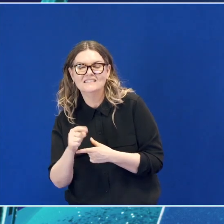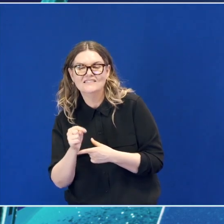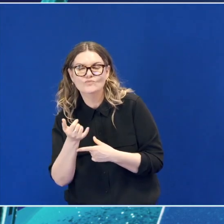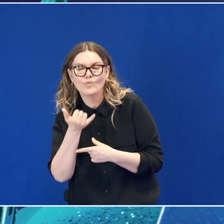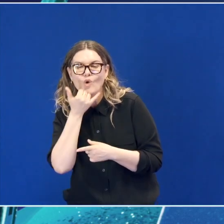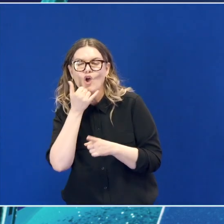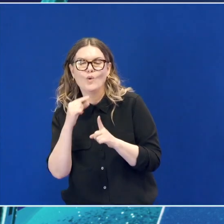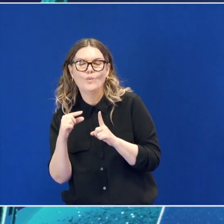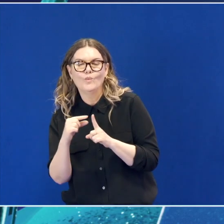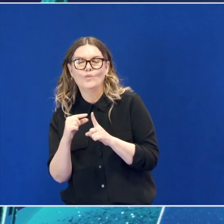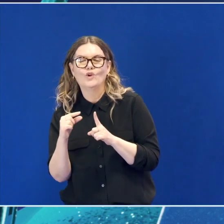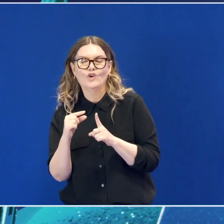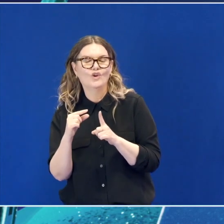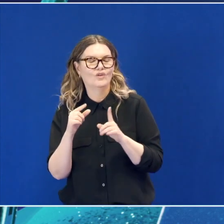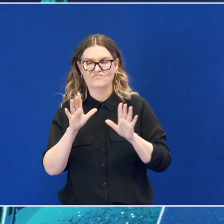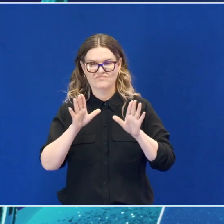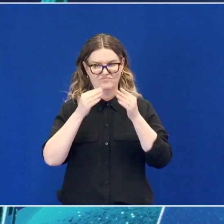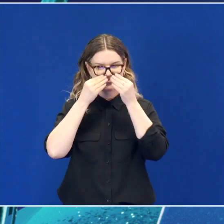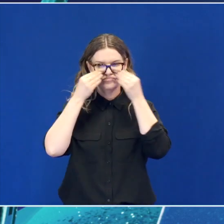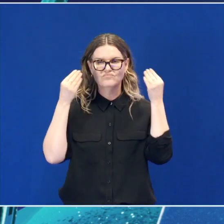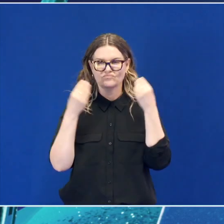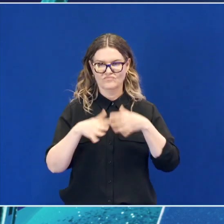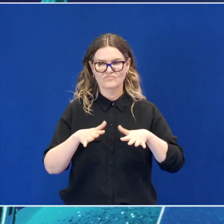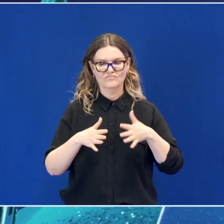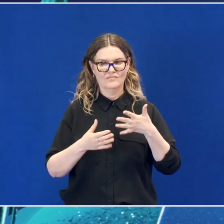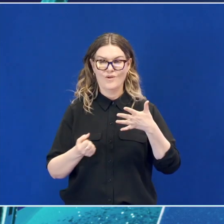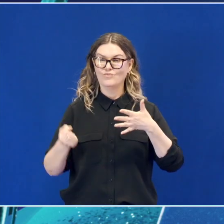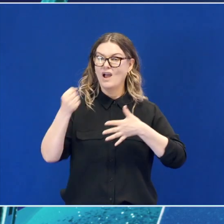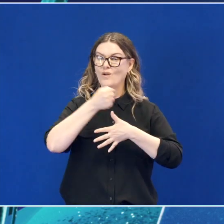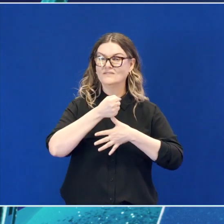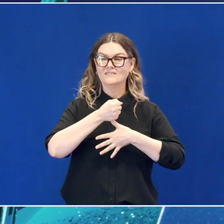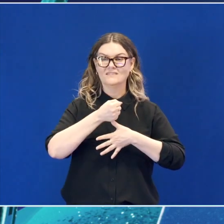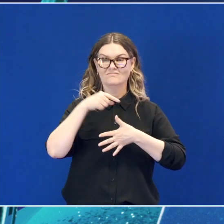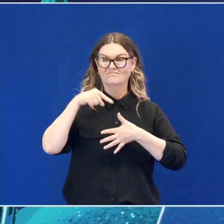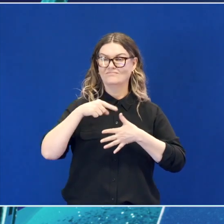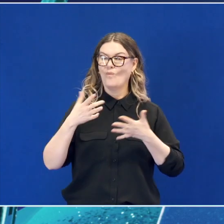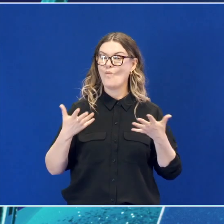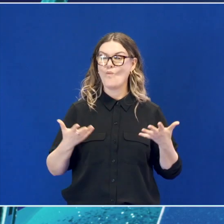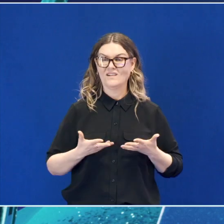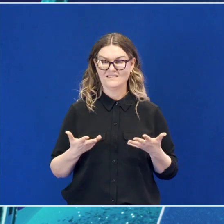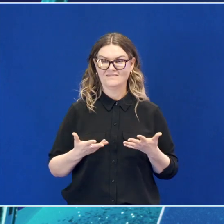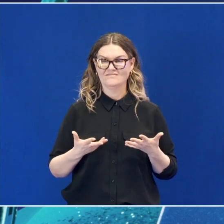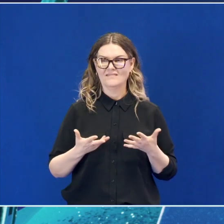Try to spend your time figuring out how to make that process, that AI-driven process accessible